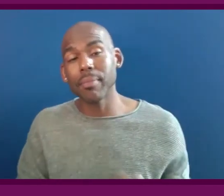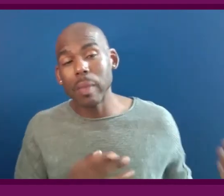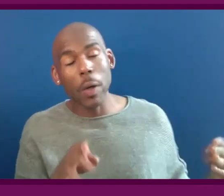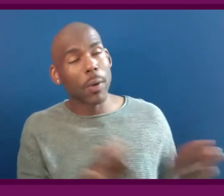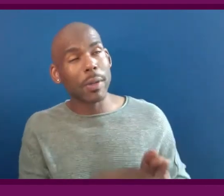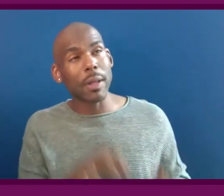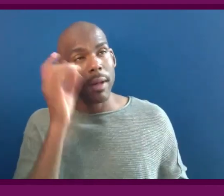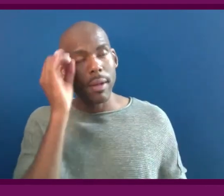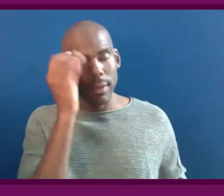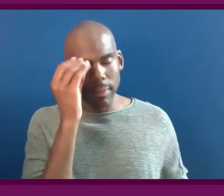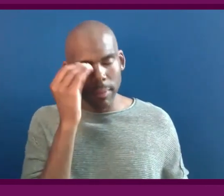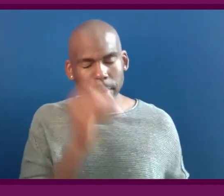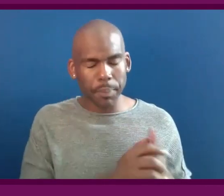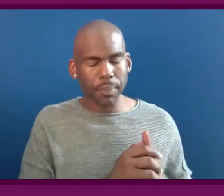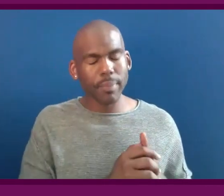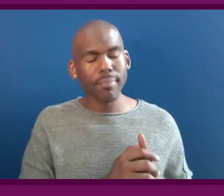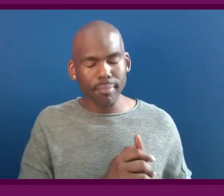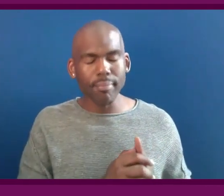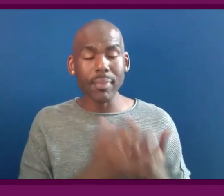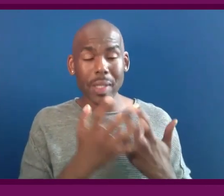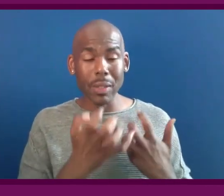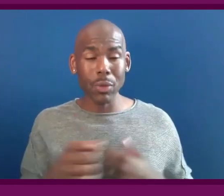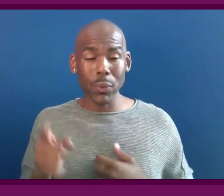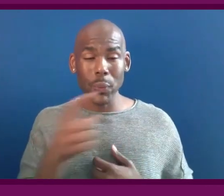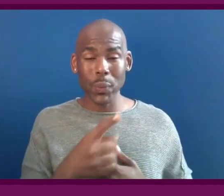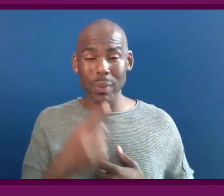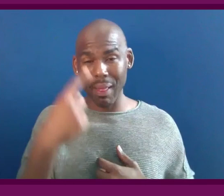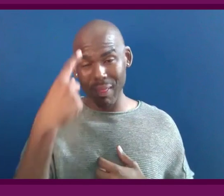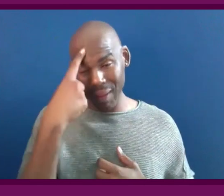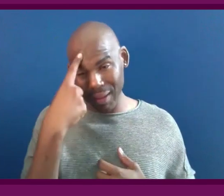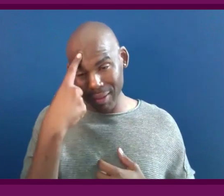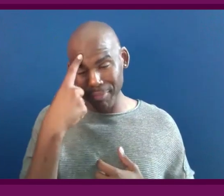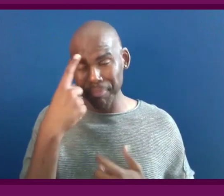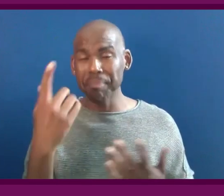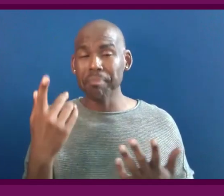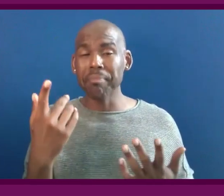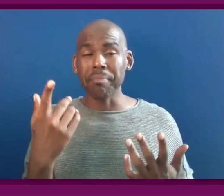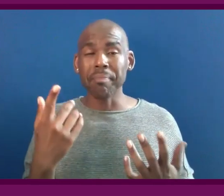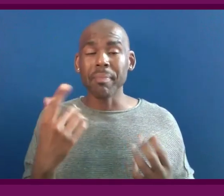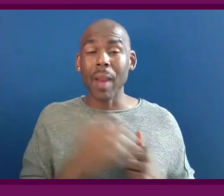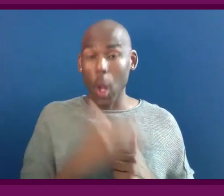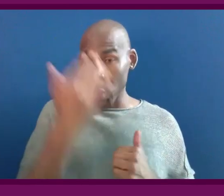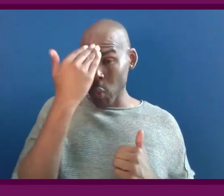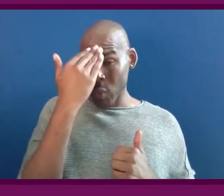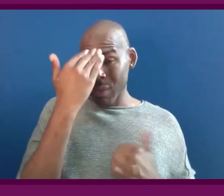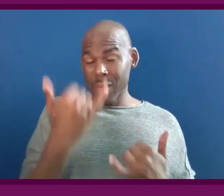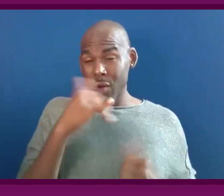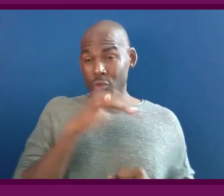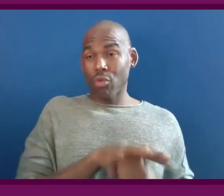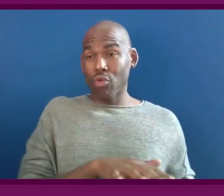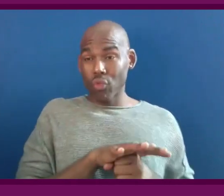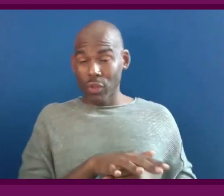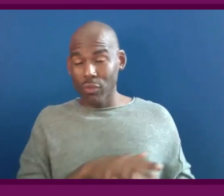I just want to leave everybody thinking that I know that it's stressful right now, and